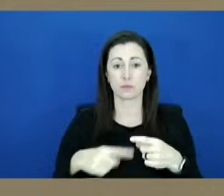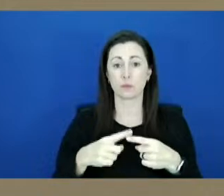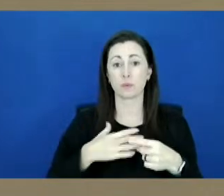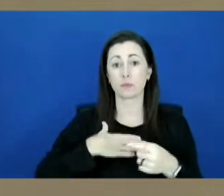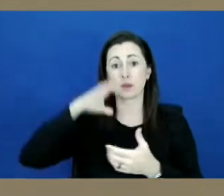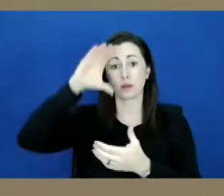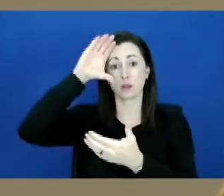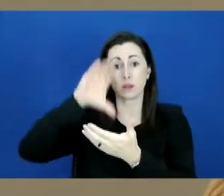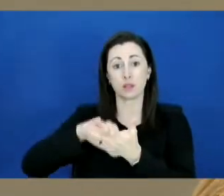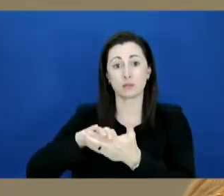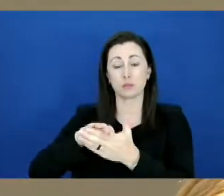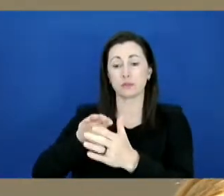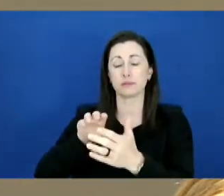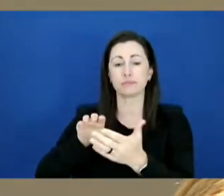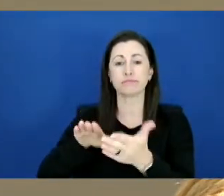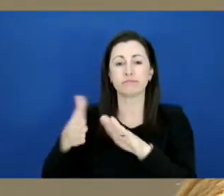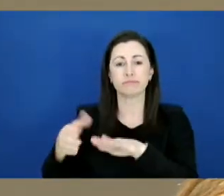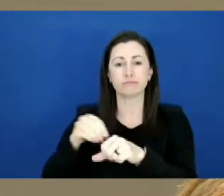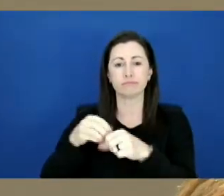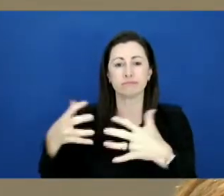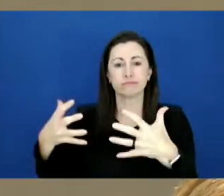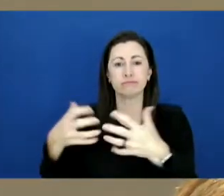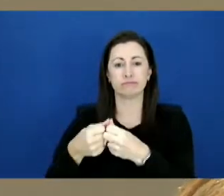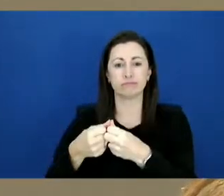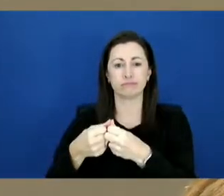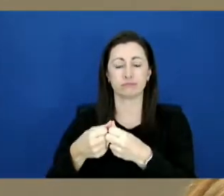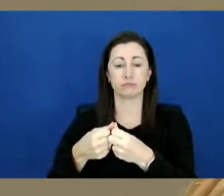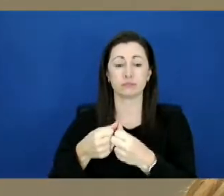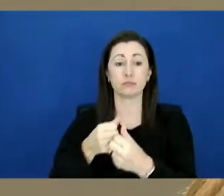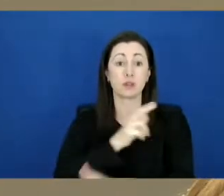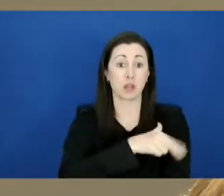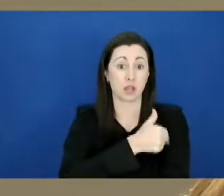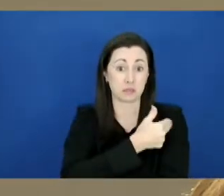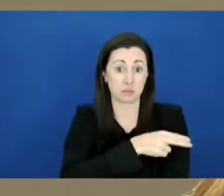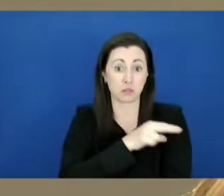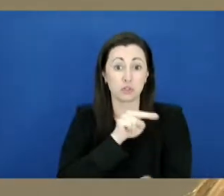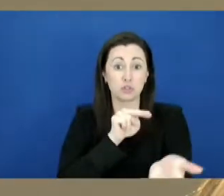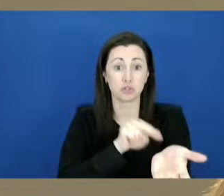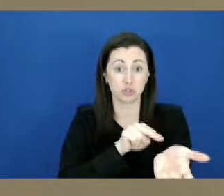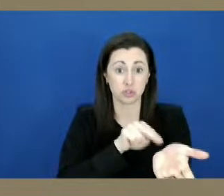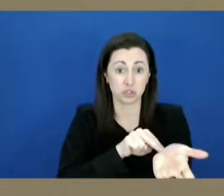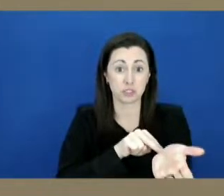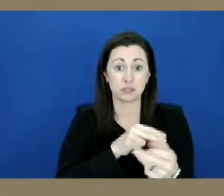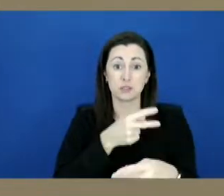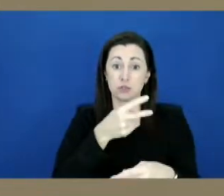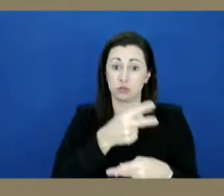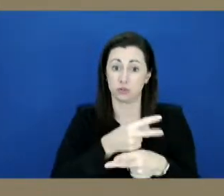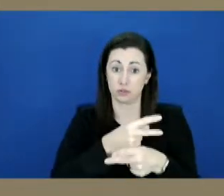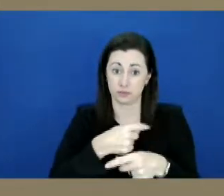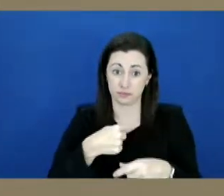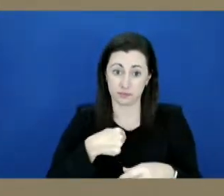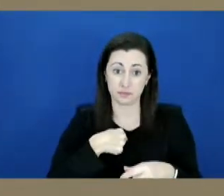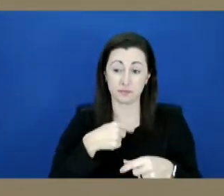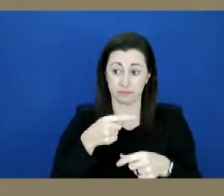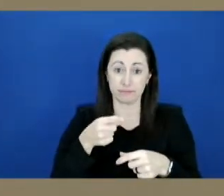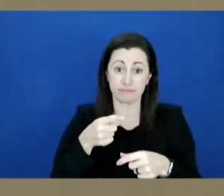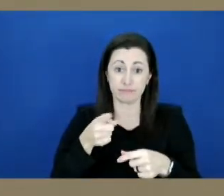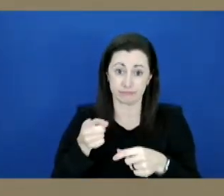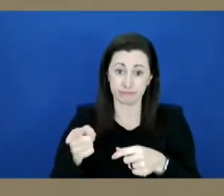FOR ALL THAT YOU DO AND WHEN MY HUSBAND WAS KILLED IN A CAR